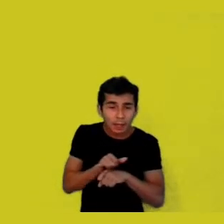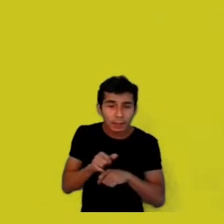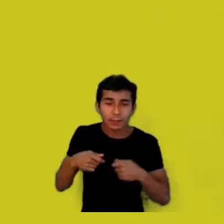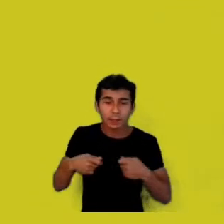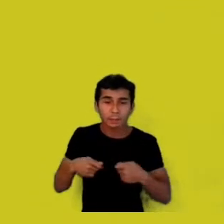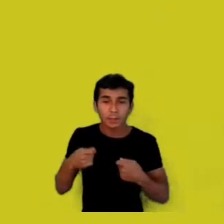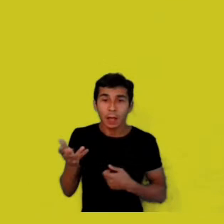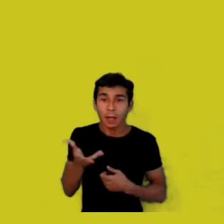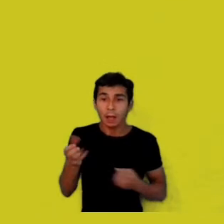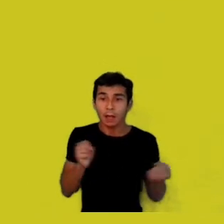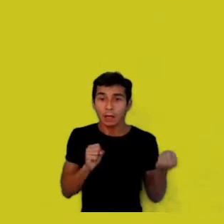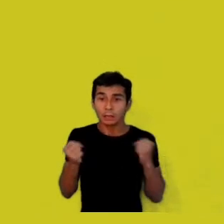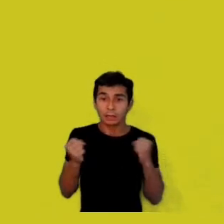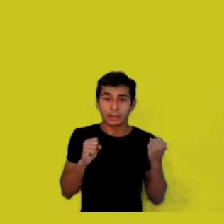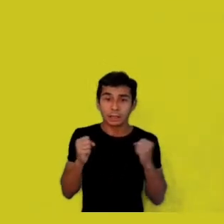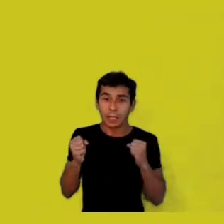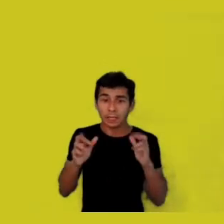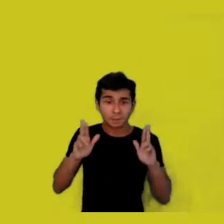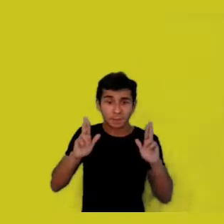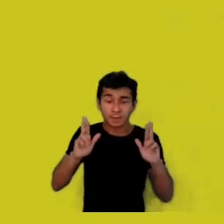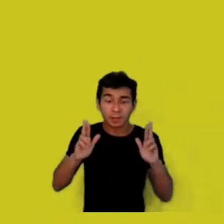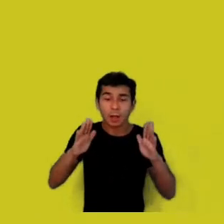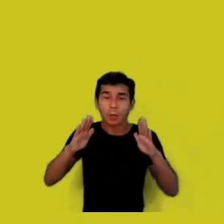beginning to learn how to learn,